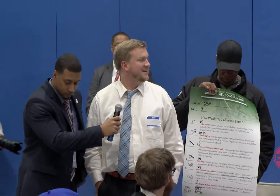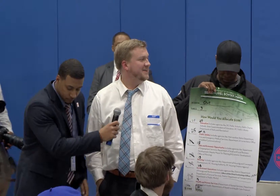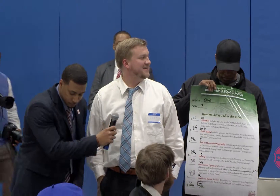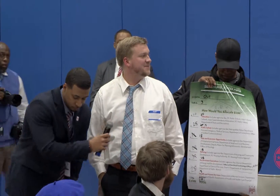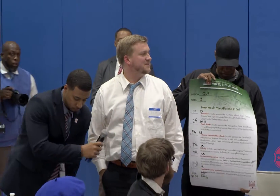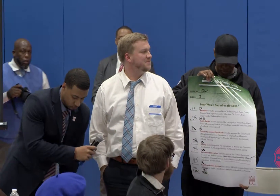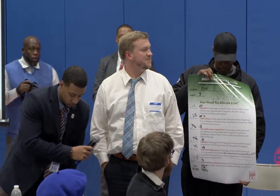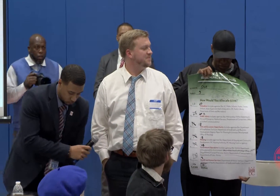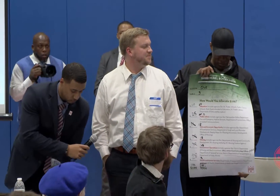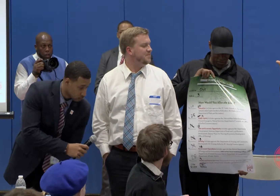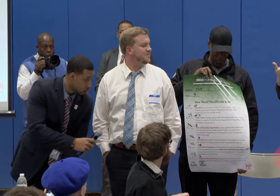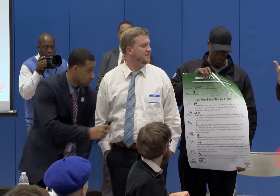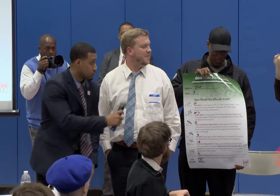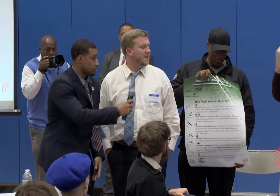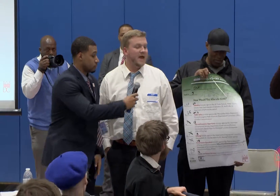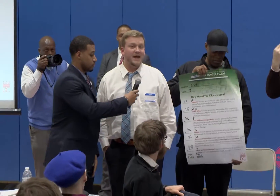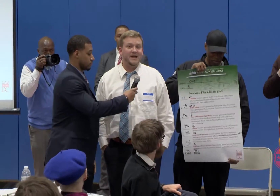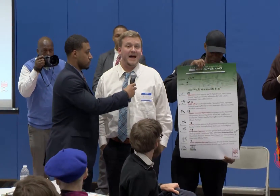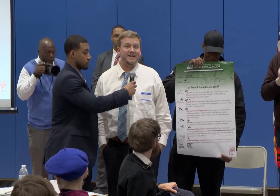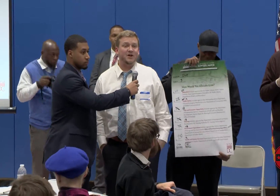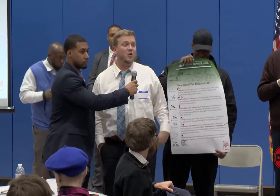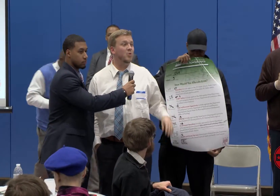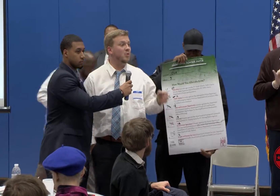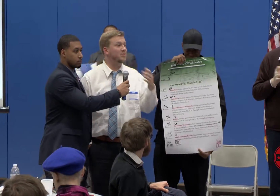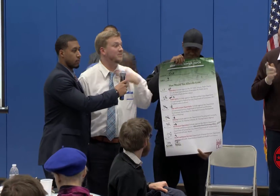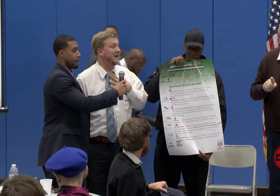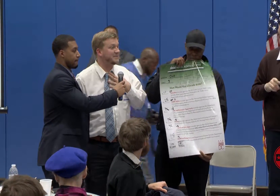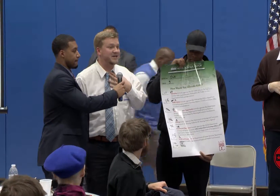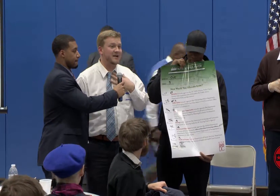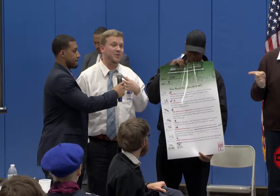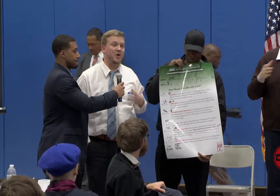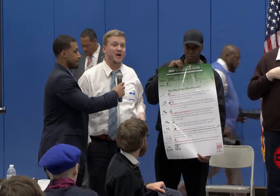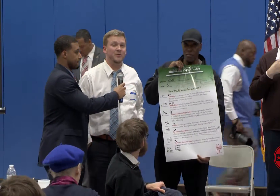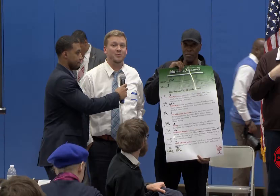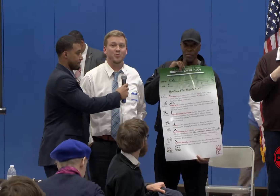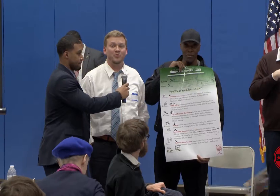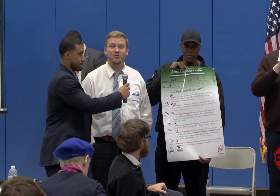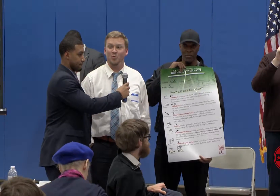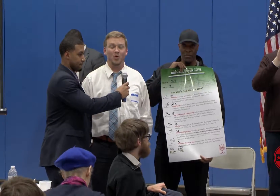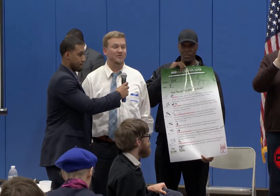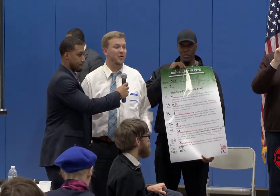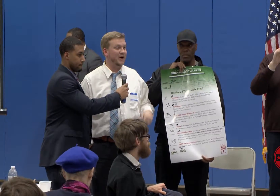TWEAK HOW THEY WOULD SPEND THE MONEY? YES, SO MY NAME IS TODD BROGAN FROM WARD 4.